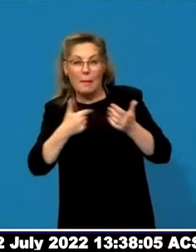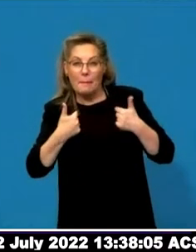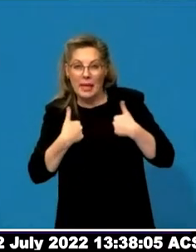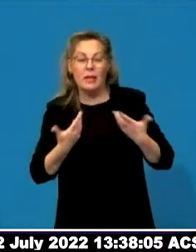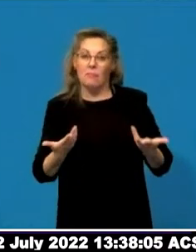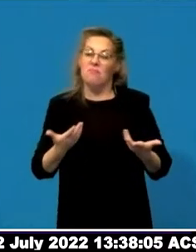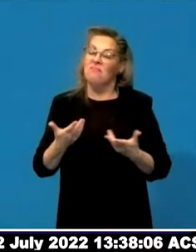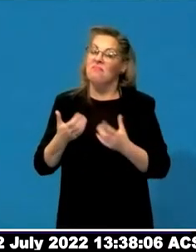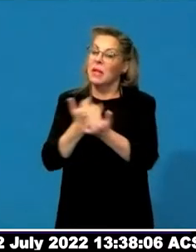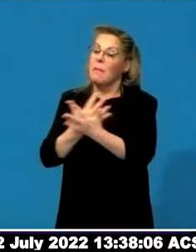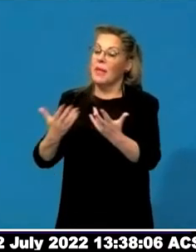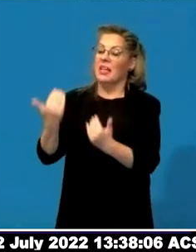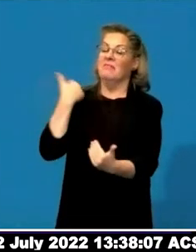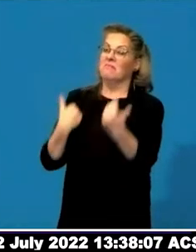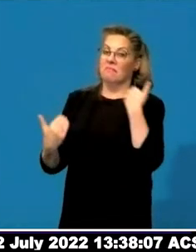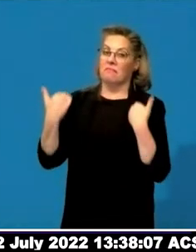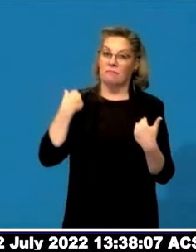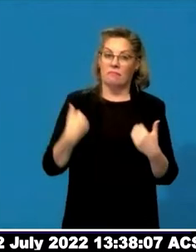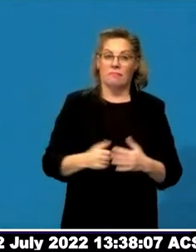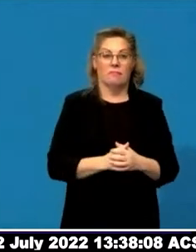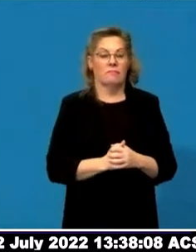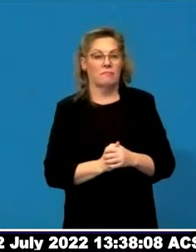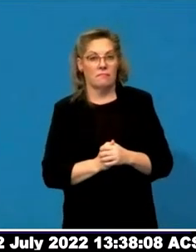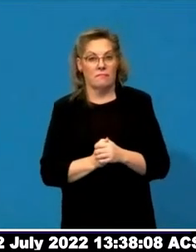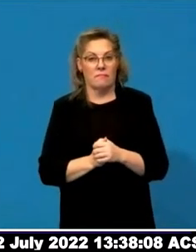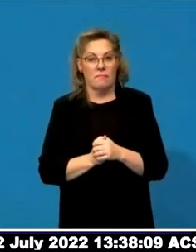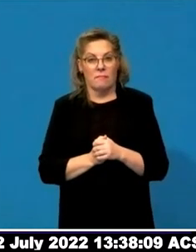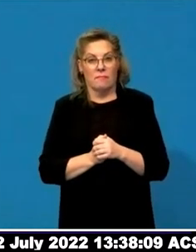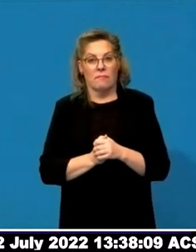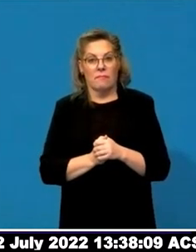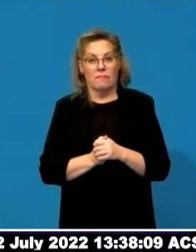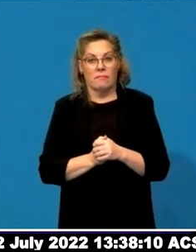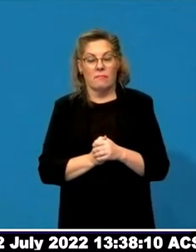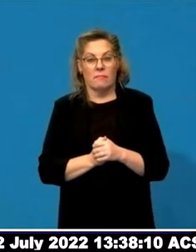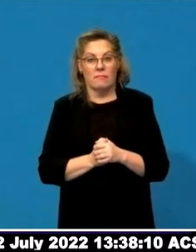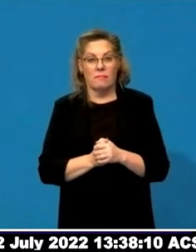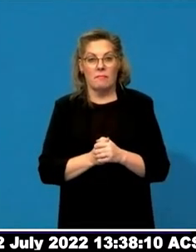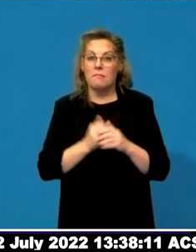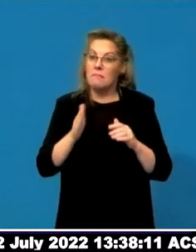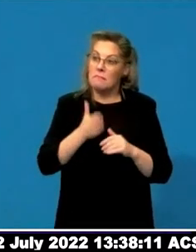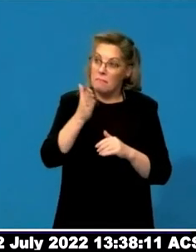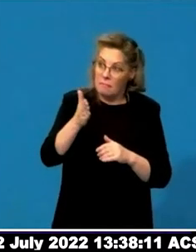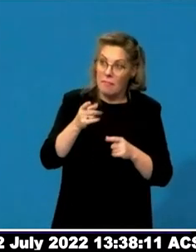MS McMAHON: And, Ms McRae, some of these children are going into out-of-home care, is that right,